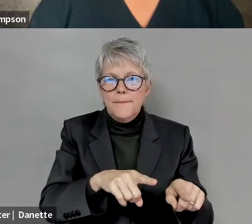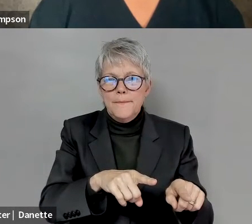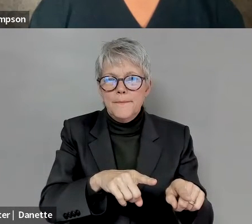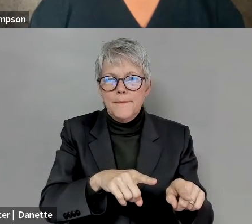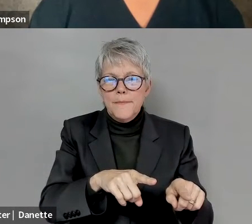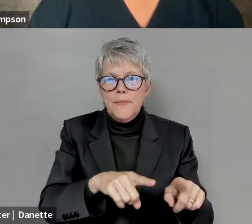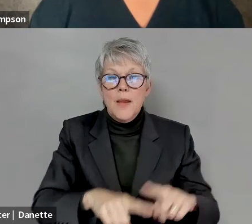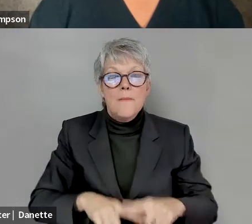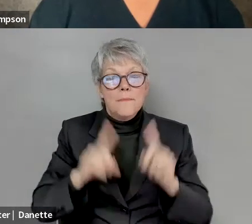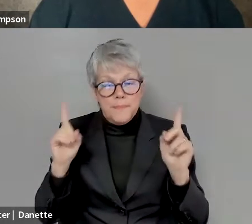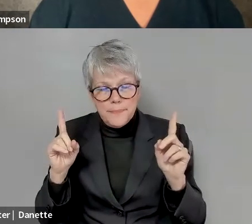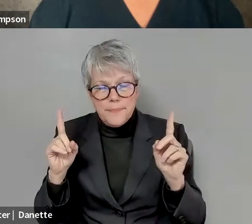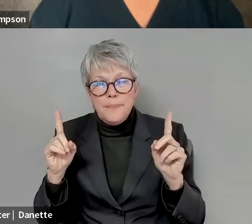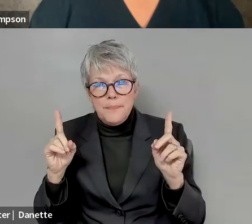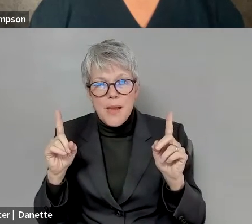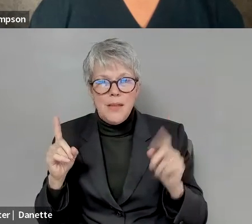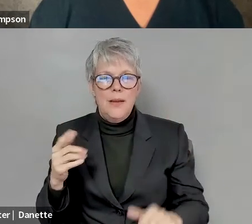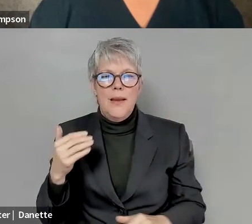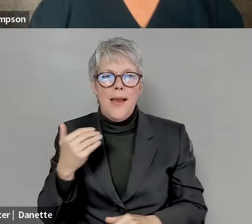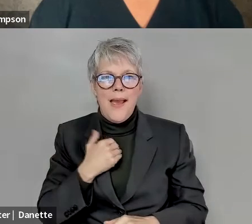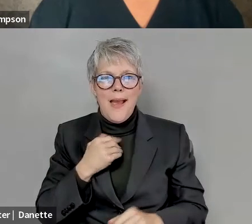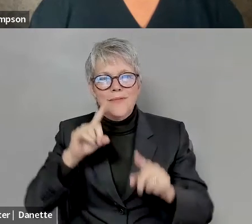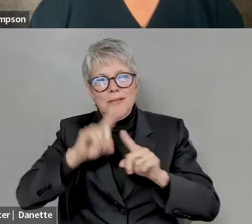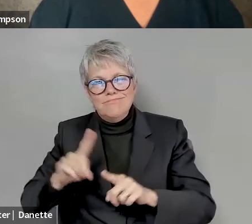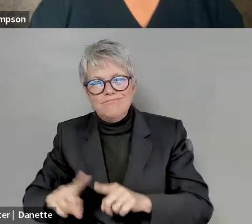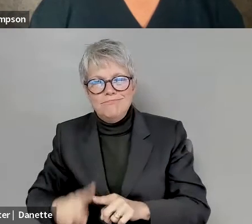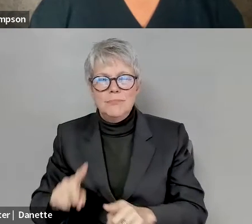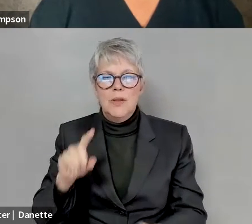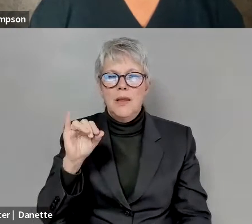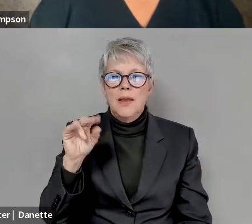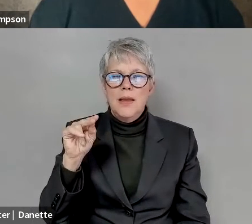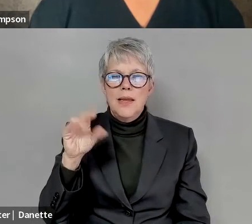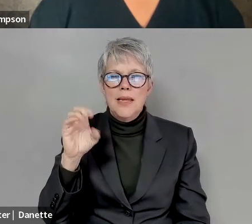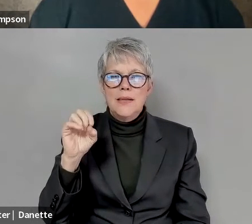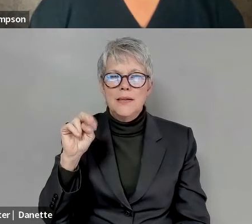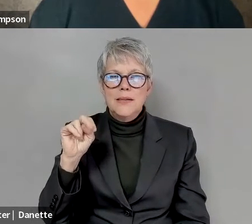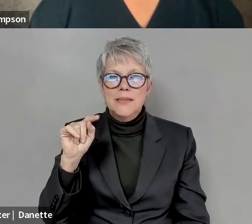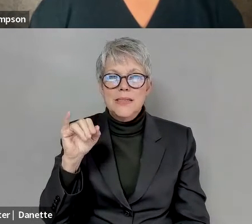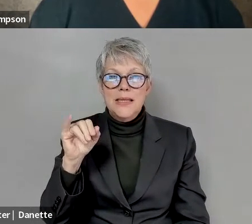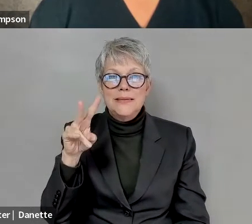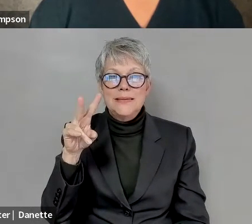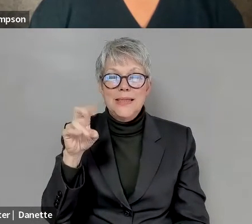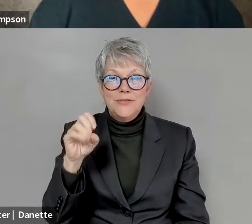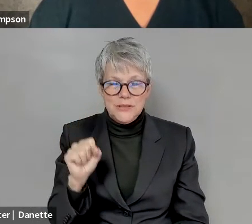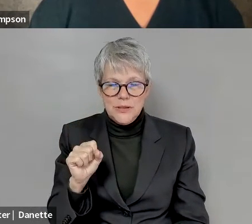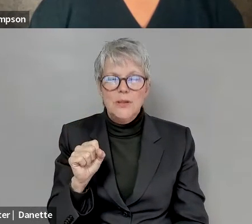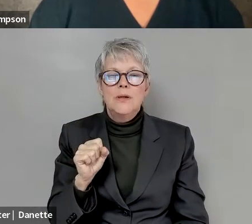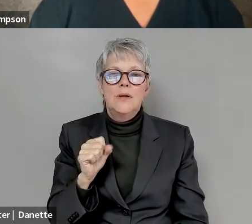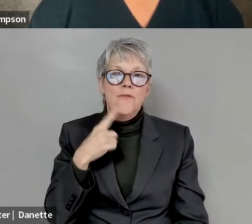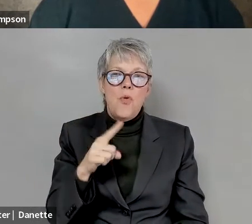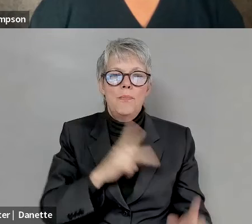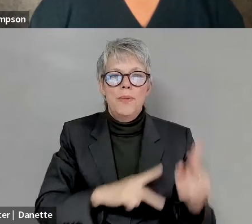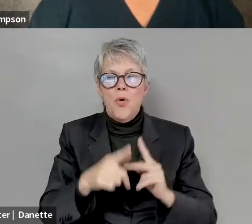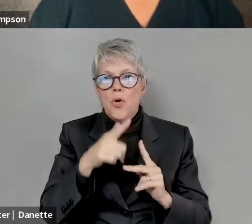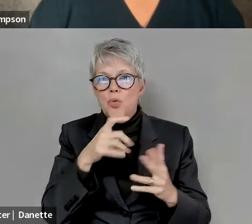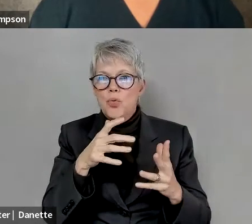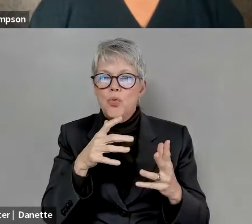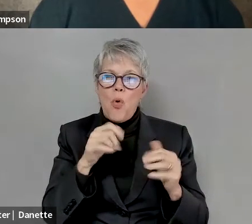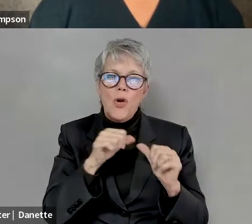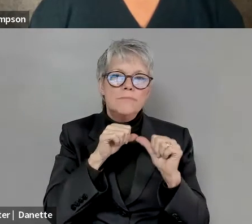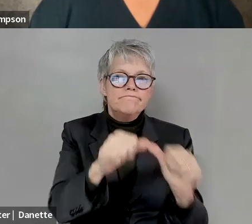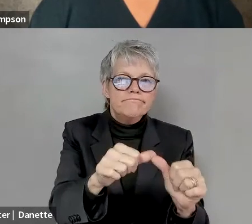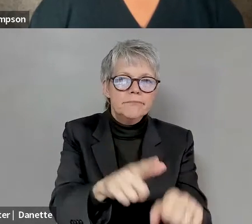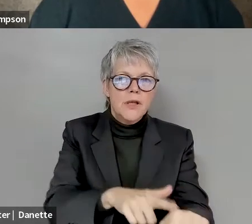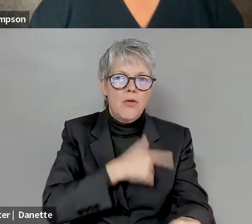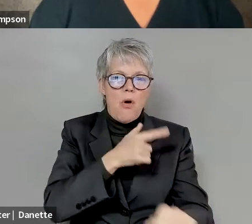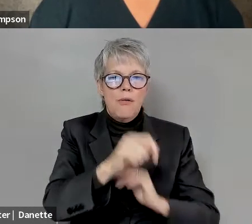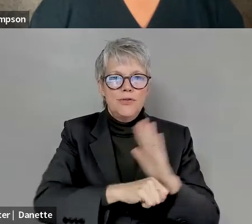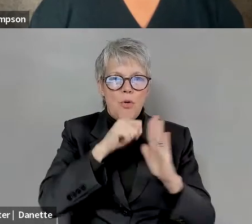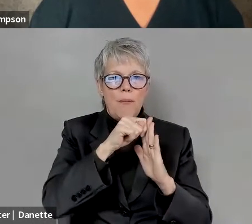Michael Smith: having incentives for people who want to do this long term other than just talking about the you know, increasing the